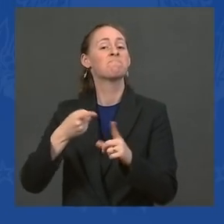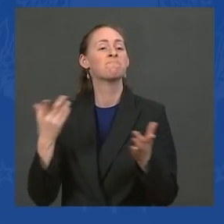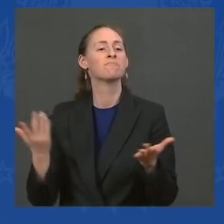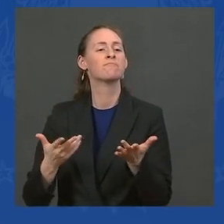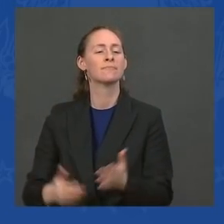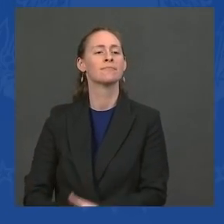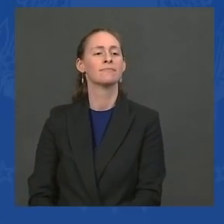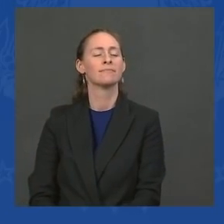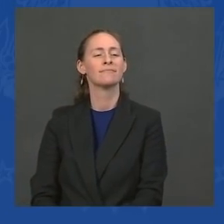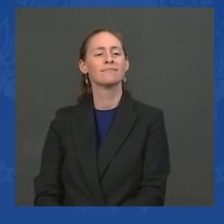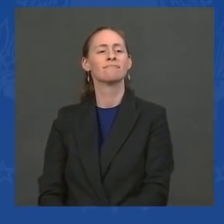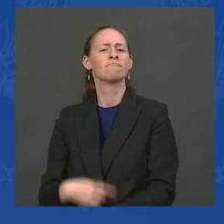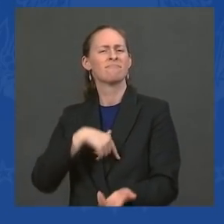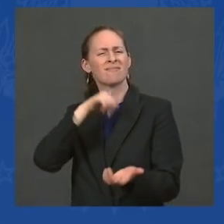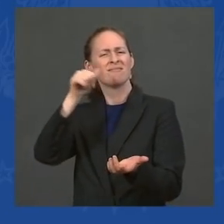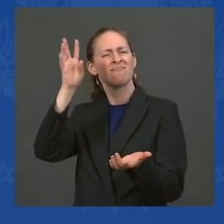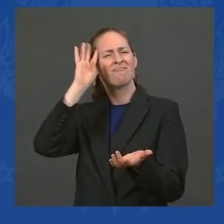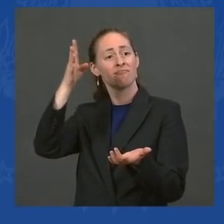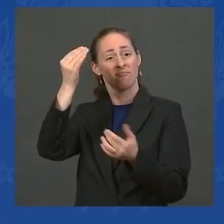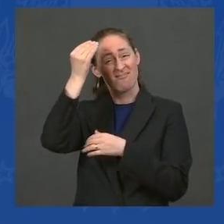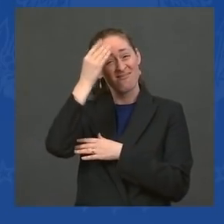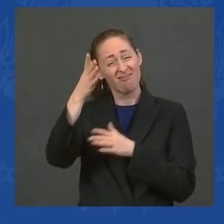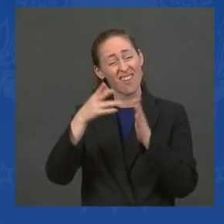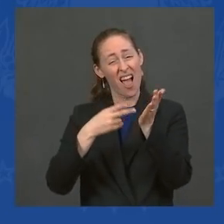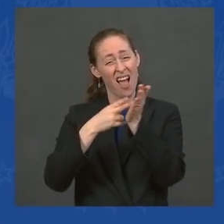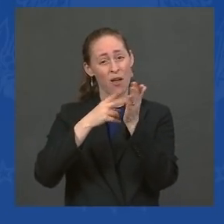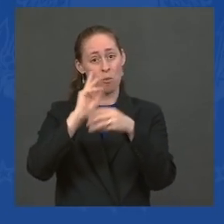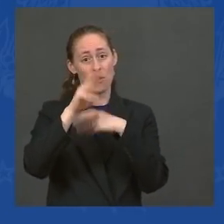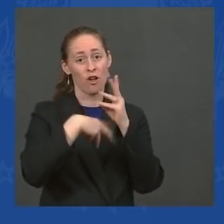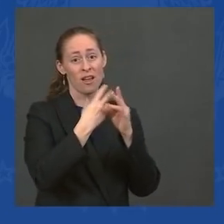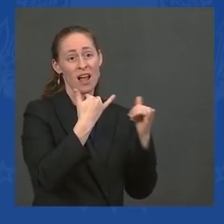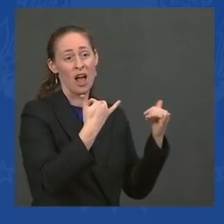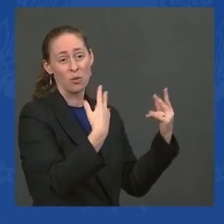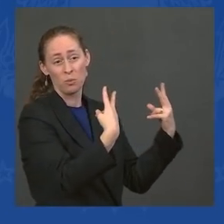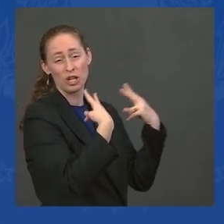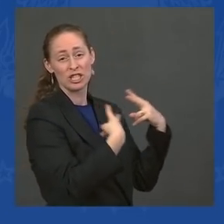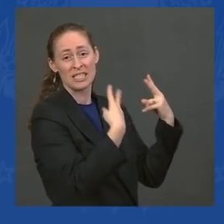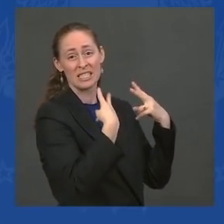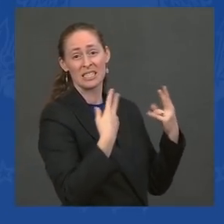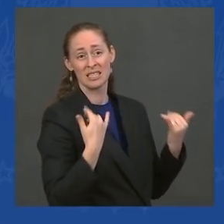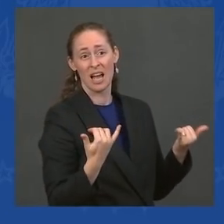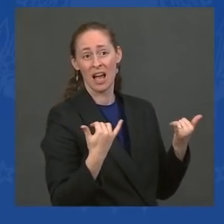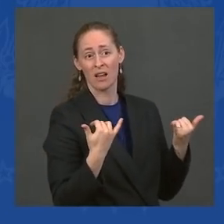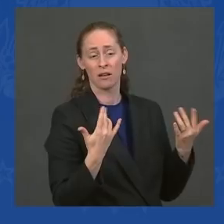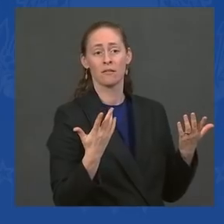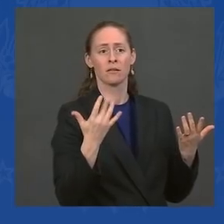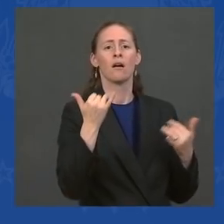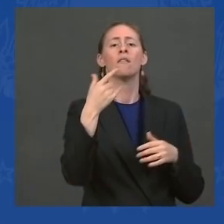The world is watching. Autocrats believe that the world is moving